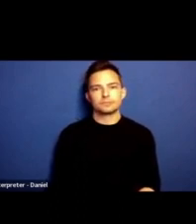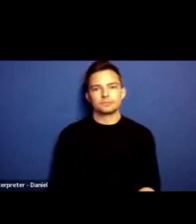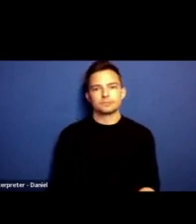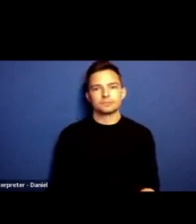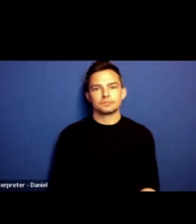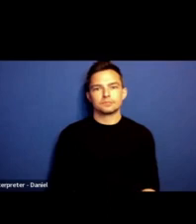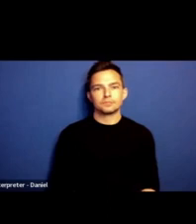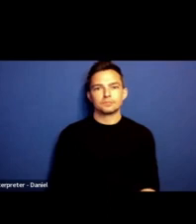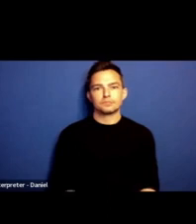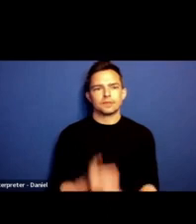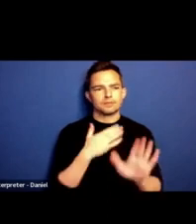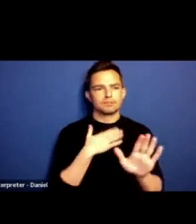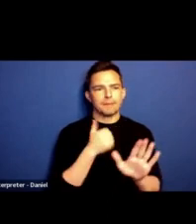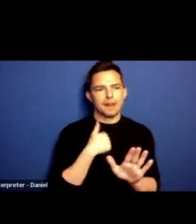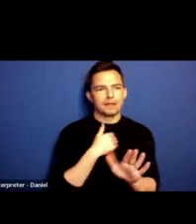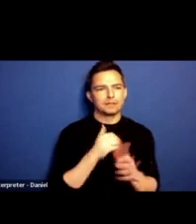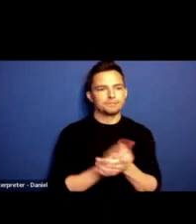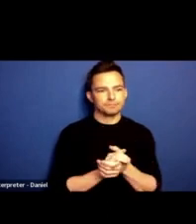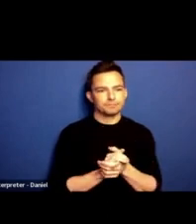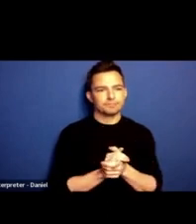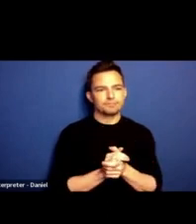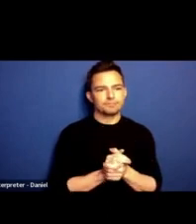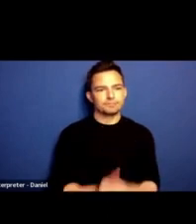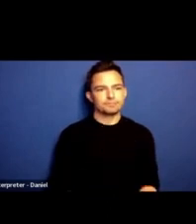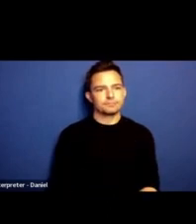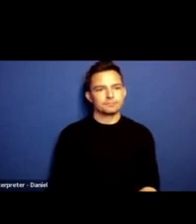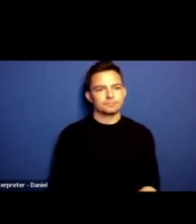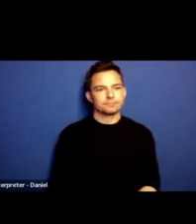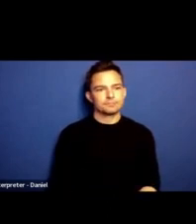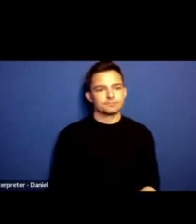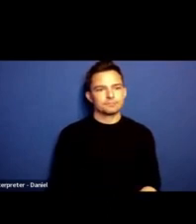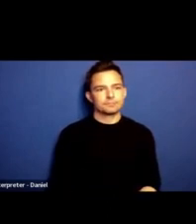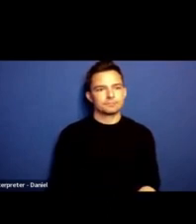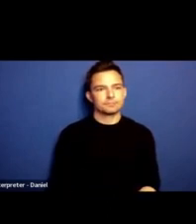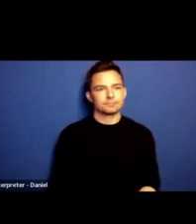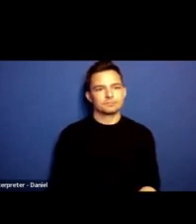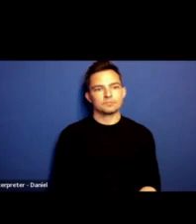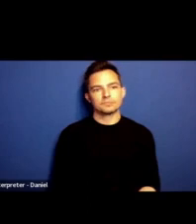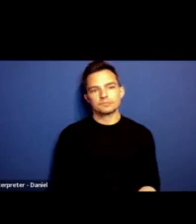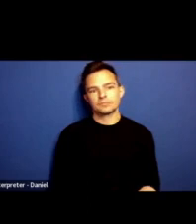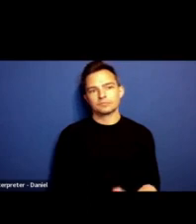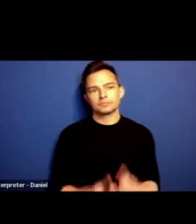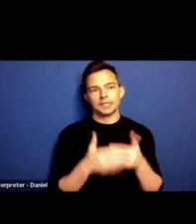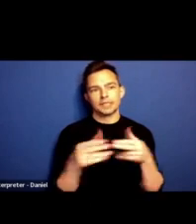My apologies, okay. Okay, next slide. What now I'd like to talk